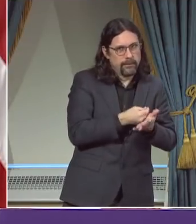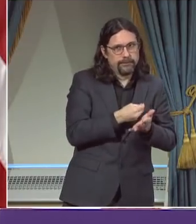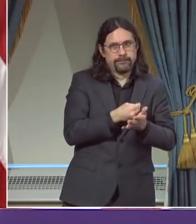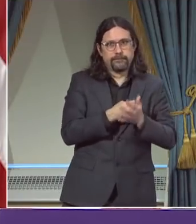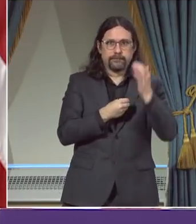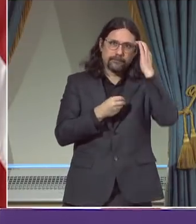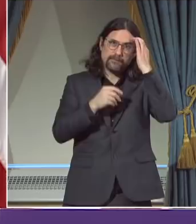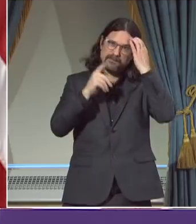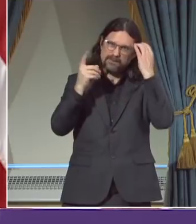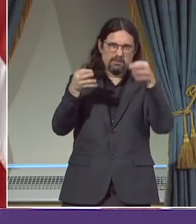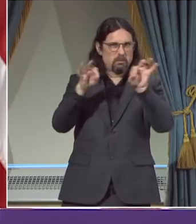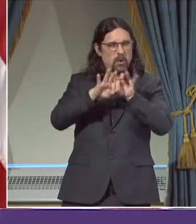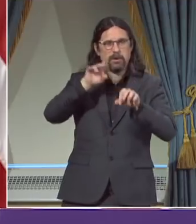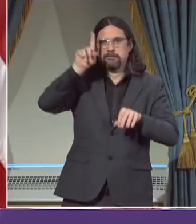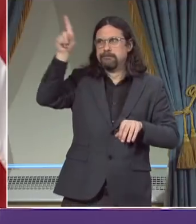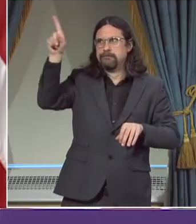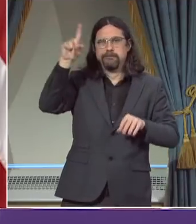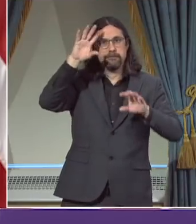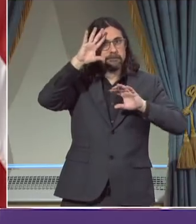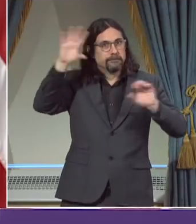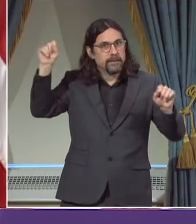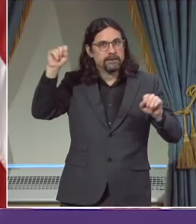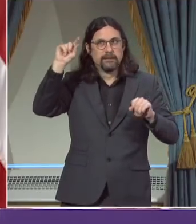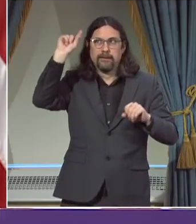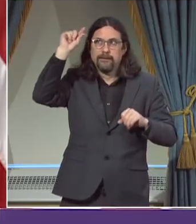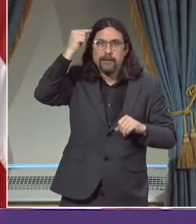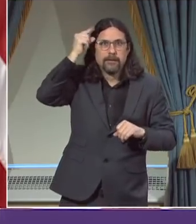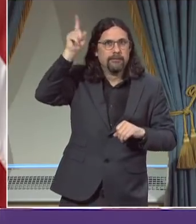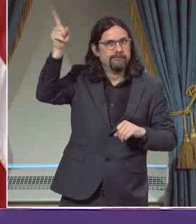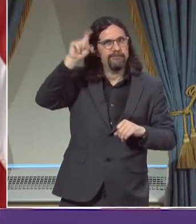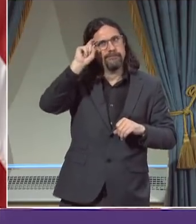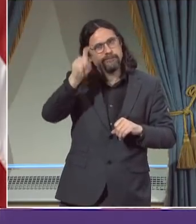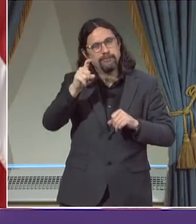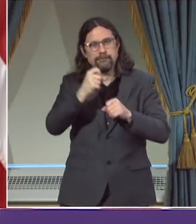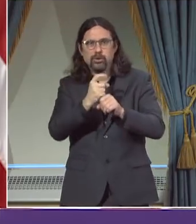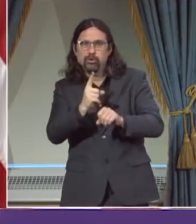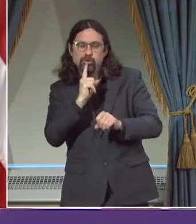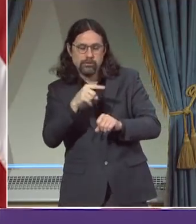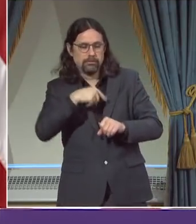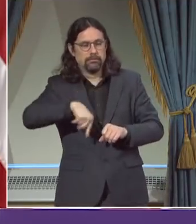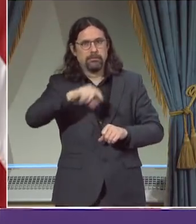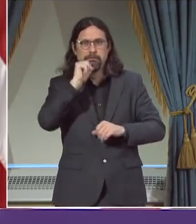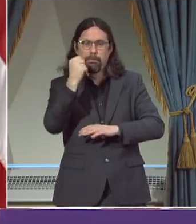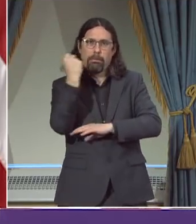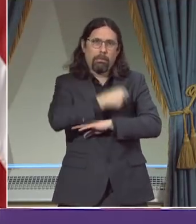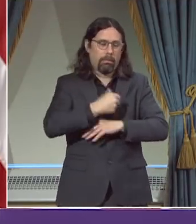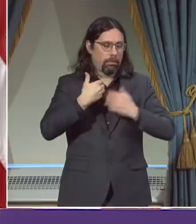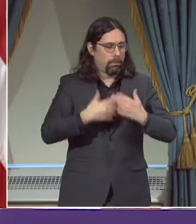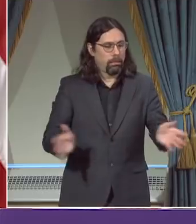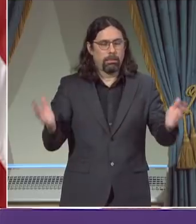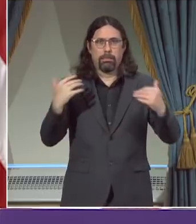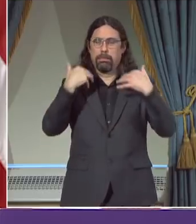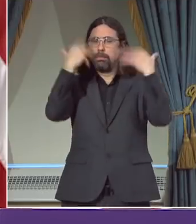PRESIDENT, HAVE TO ACT TO KEEP NEW YORK CITY AND ENW YORK STATE WHOLE. IT'S THE RIGHT THING TO DO MORALLY.